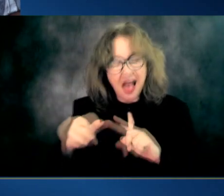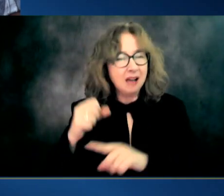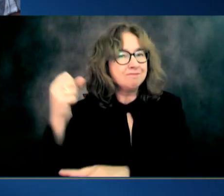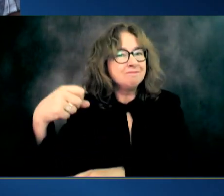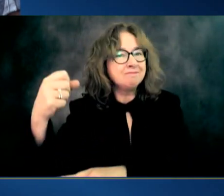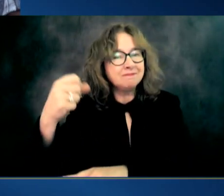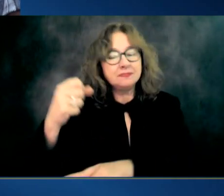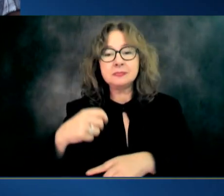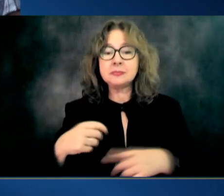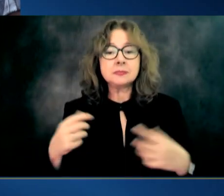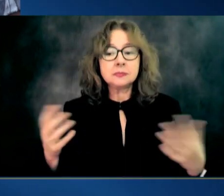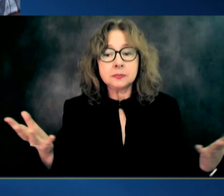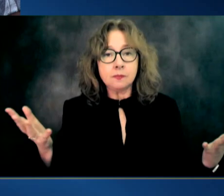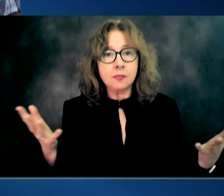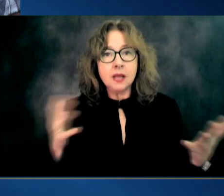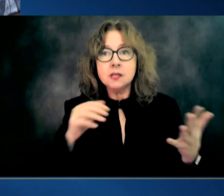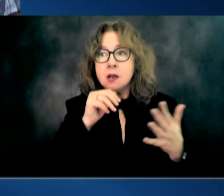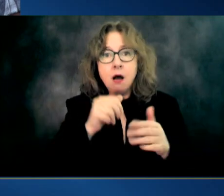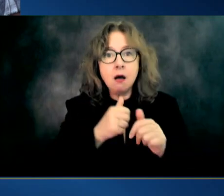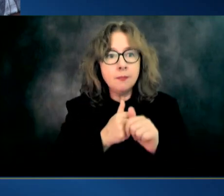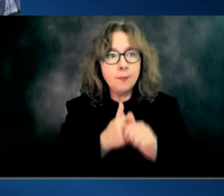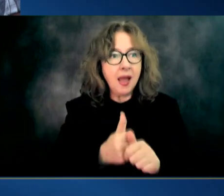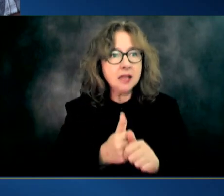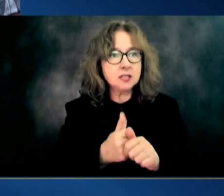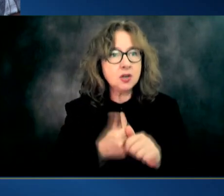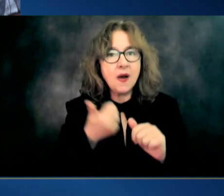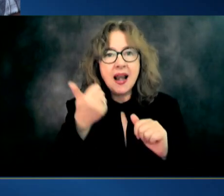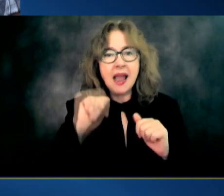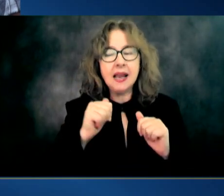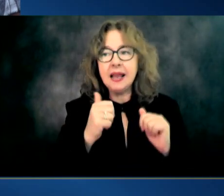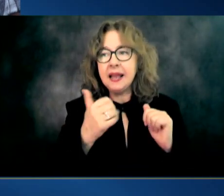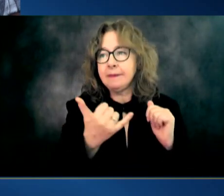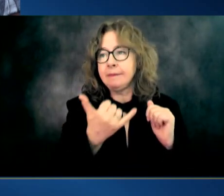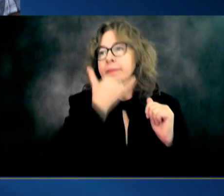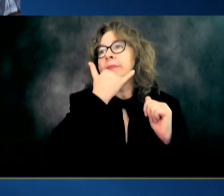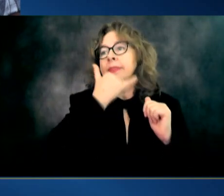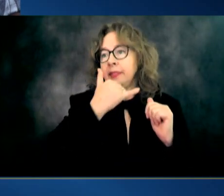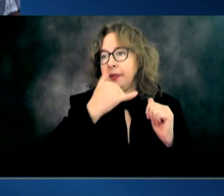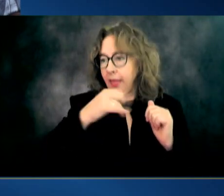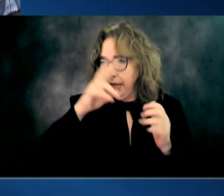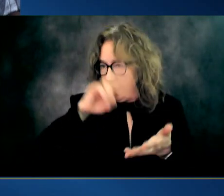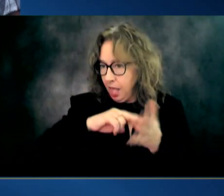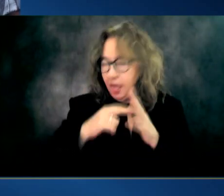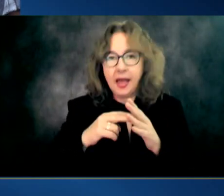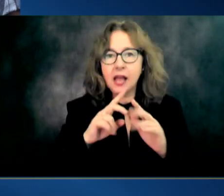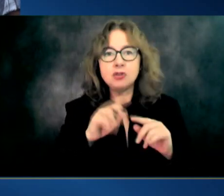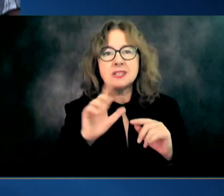it's not based in any mal-intent. It's just lack of awareness. It's just lack of awareness.